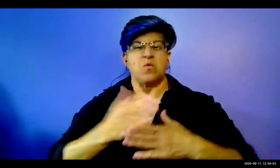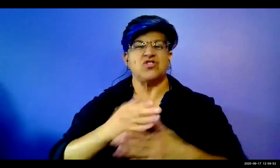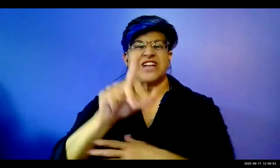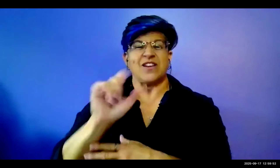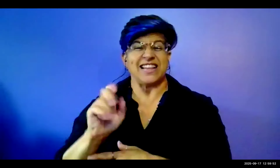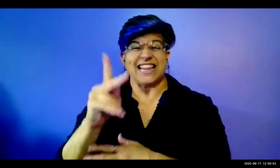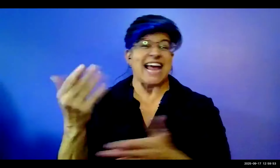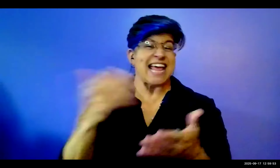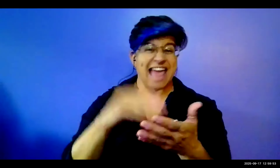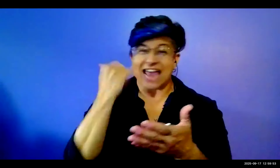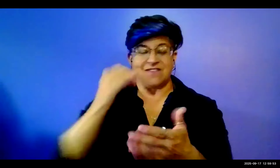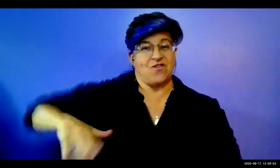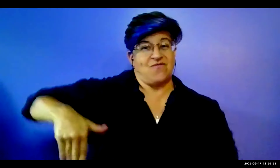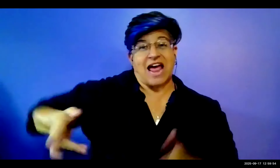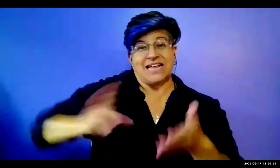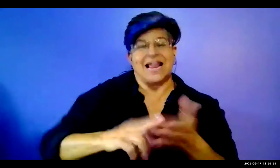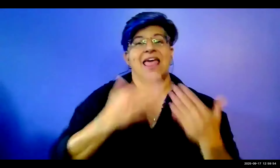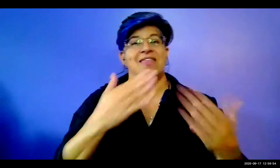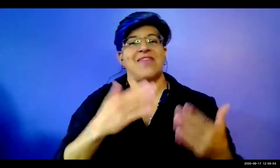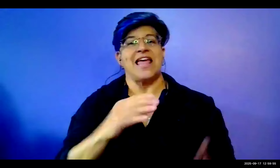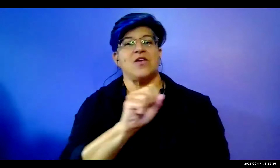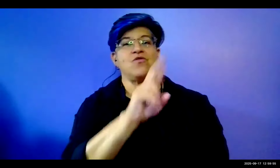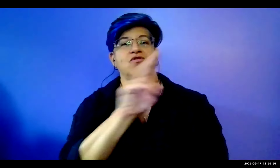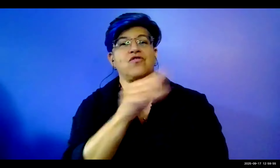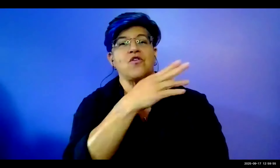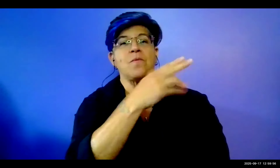Um, a thank you to Serbi and Nitesh. We'll get the recordings out before the end of the week. Thank you all very much.